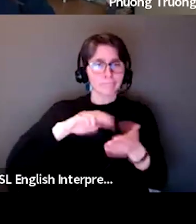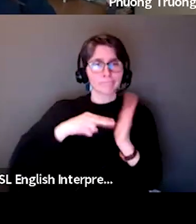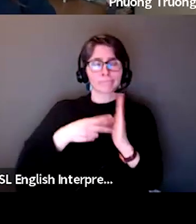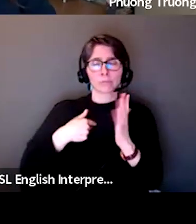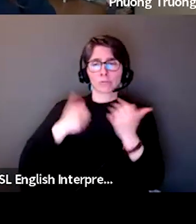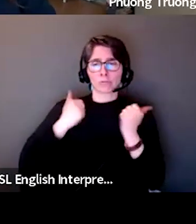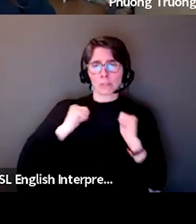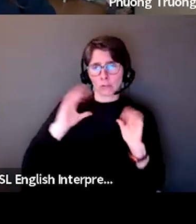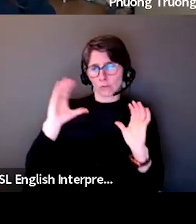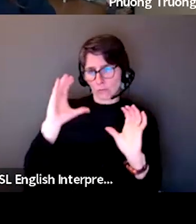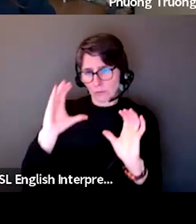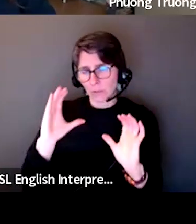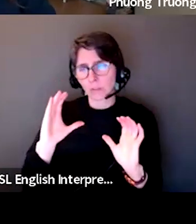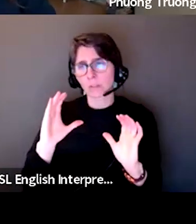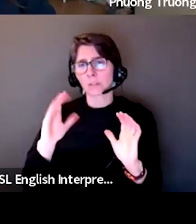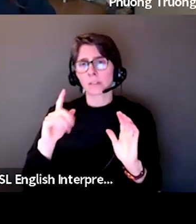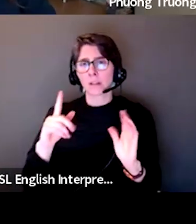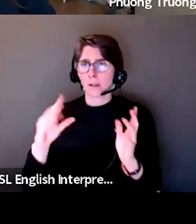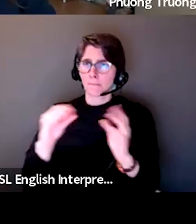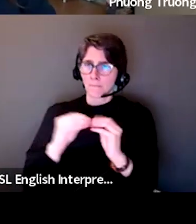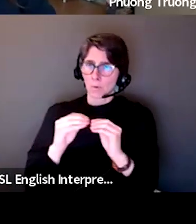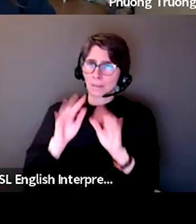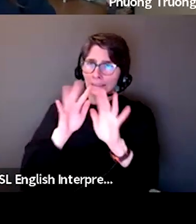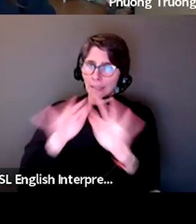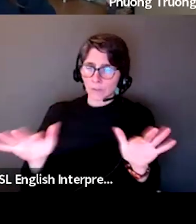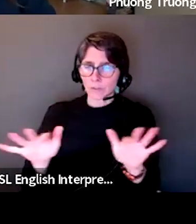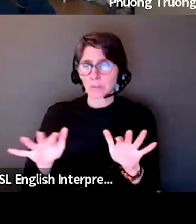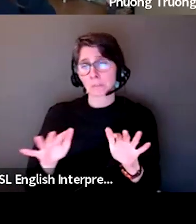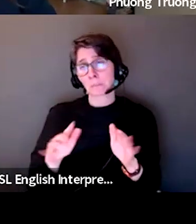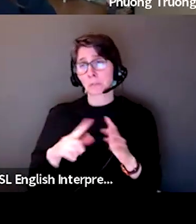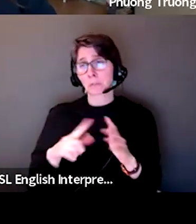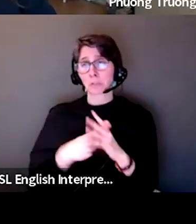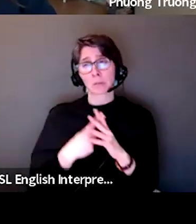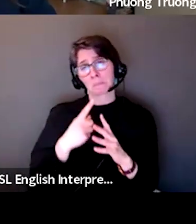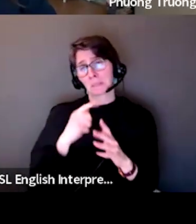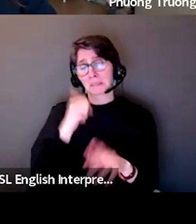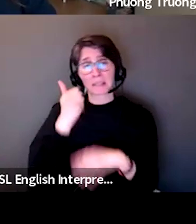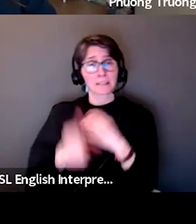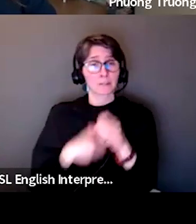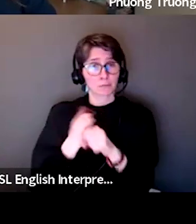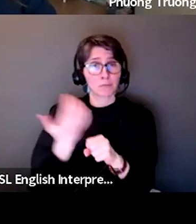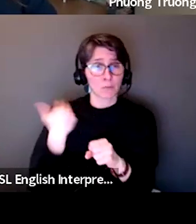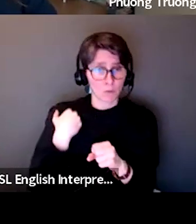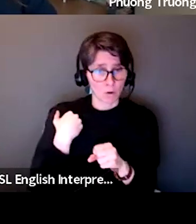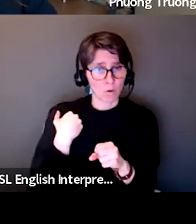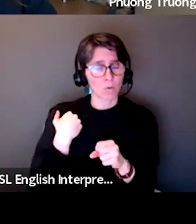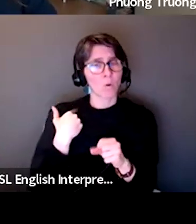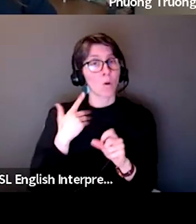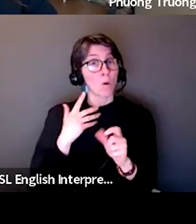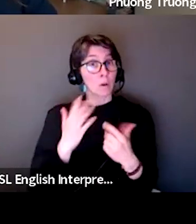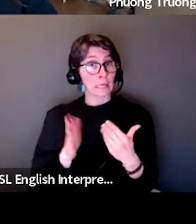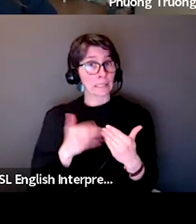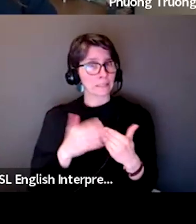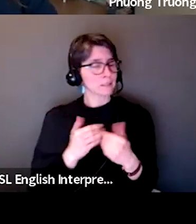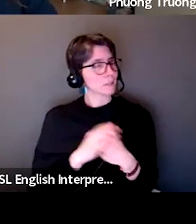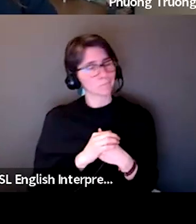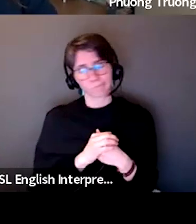at least a decade ago, for people to hire. It's been a challenge. And I think that some of